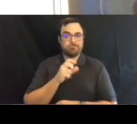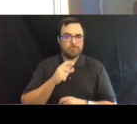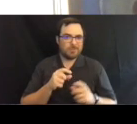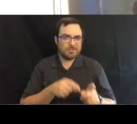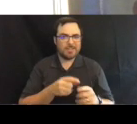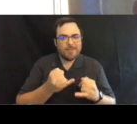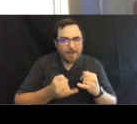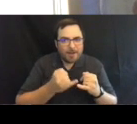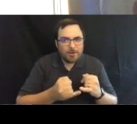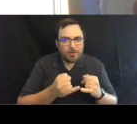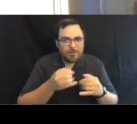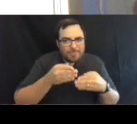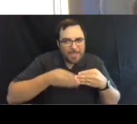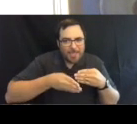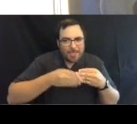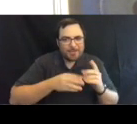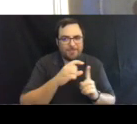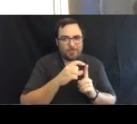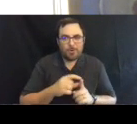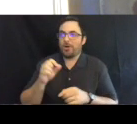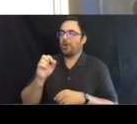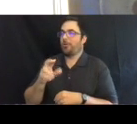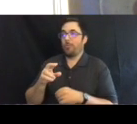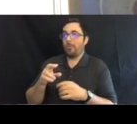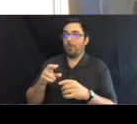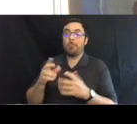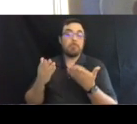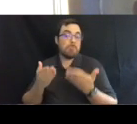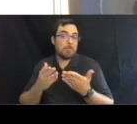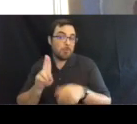um by using some nonsense syllables in a game. Maybe I'm going to use some